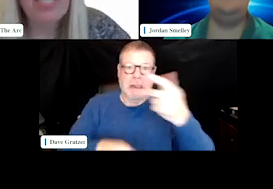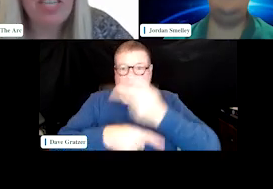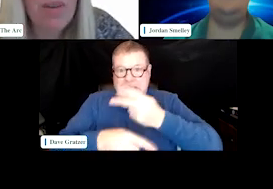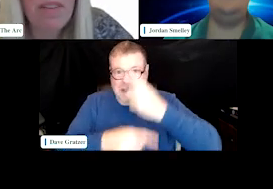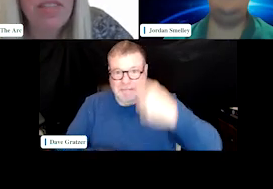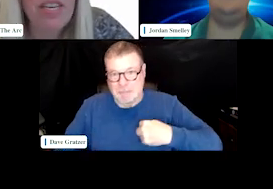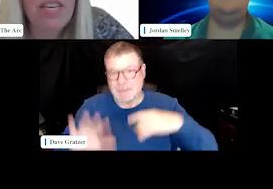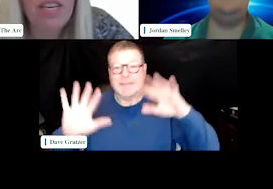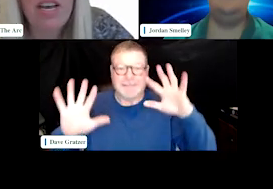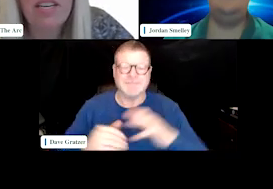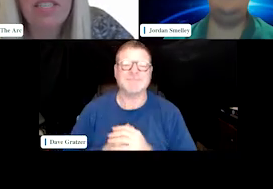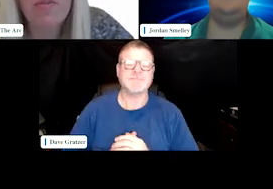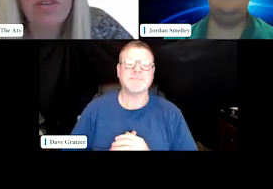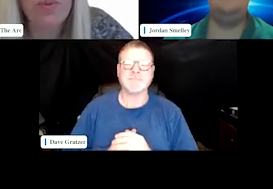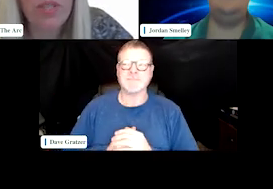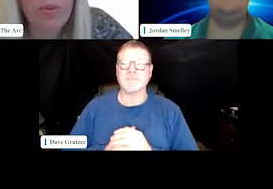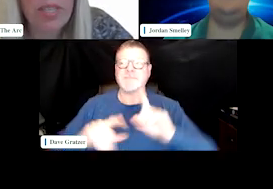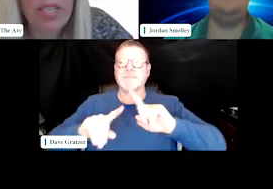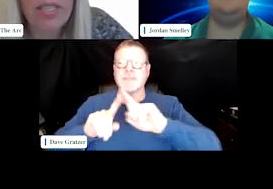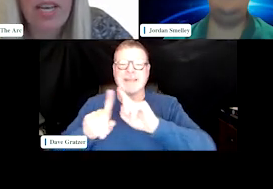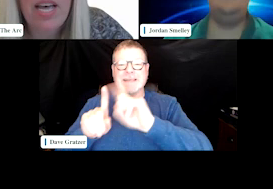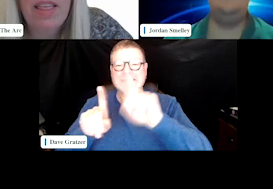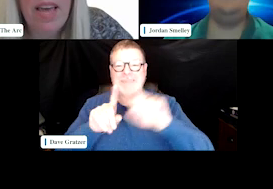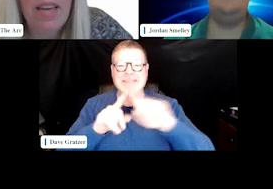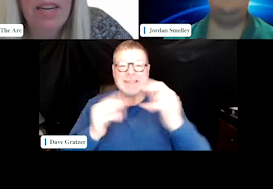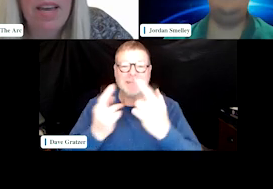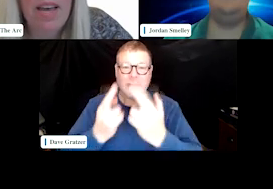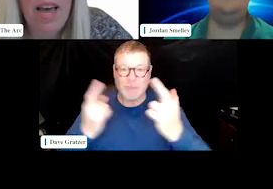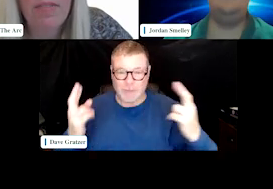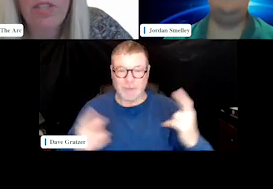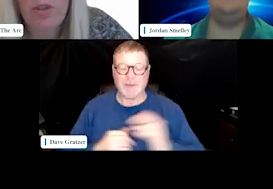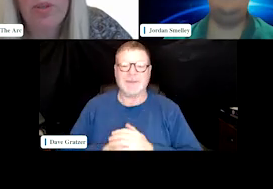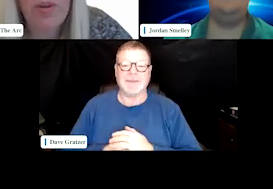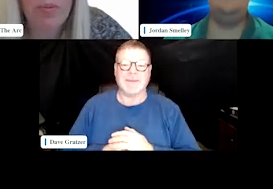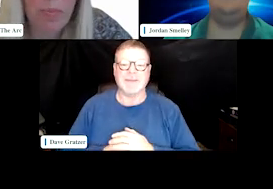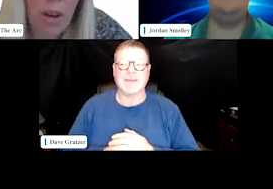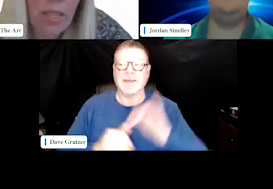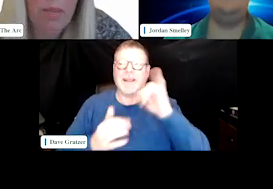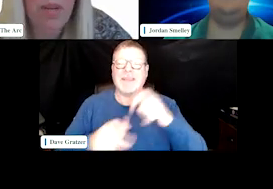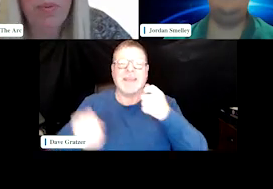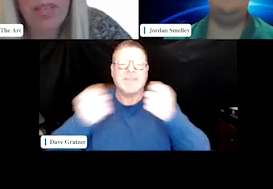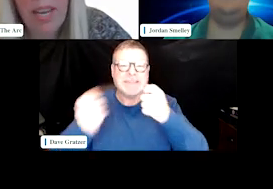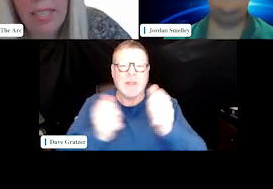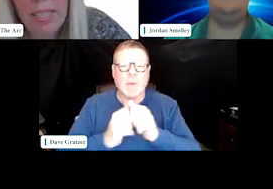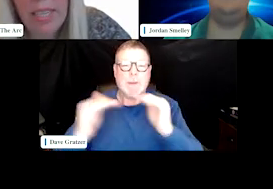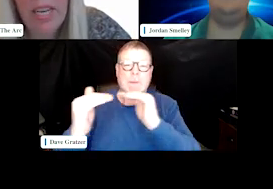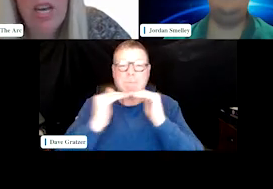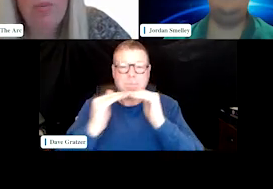Just some of the different resources that have to do with peer response and people with IDD.